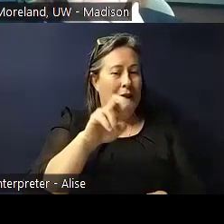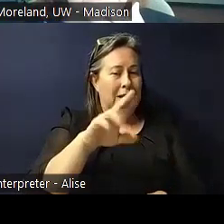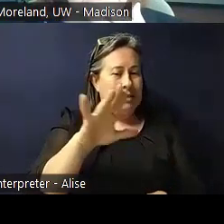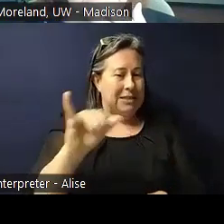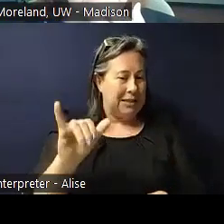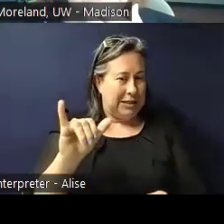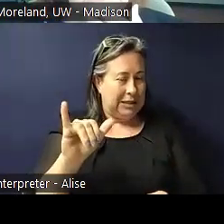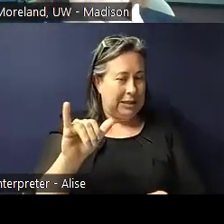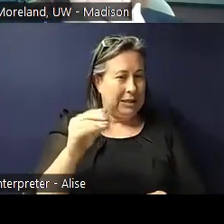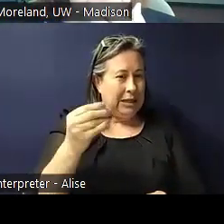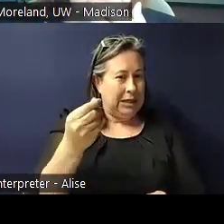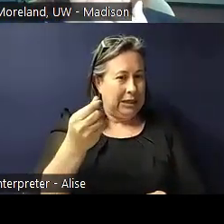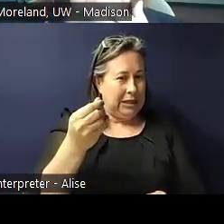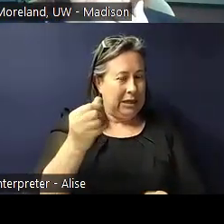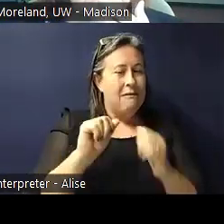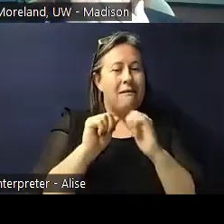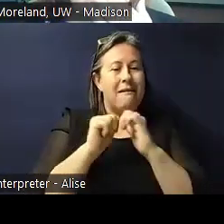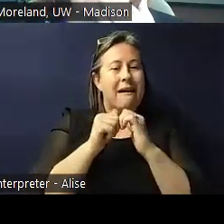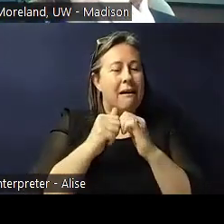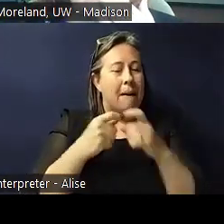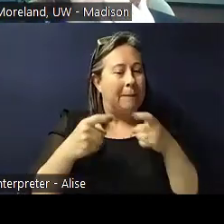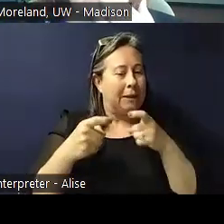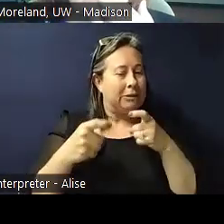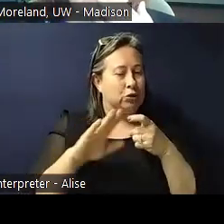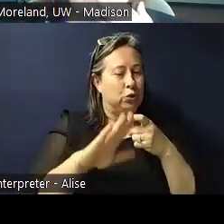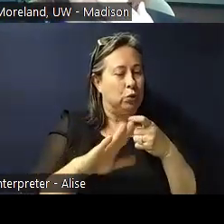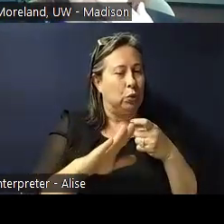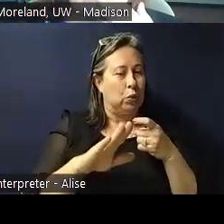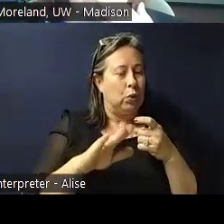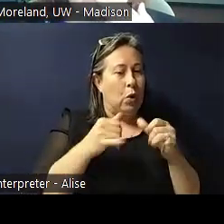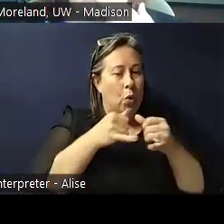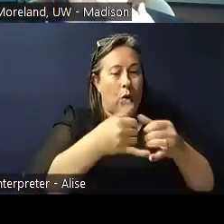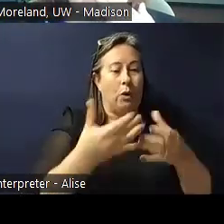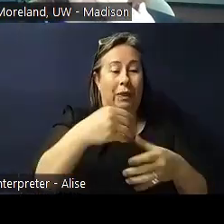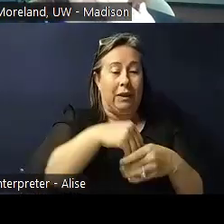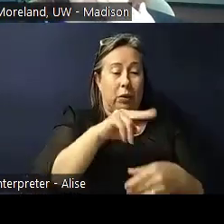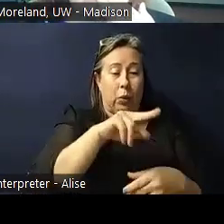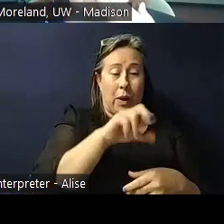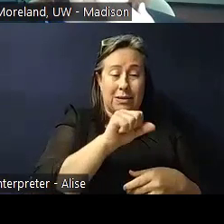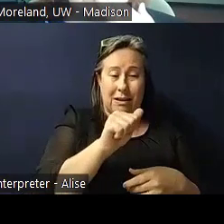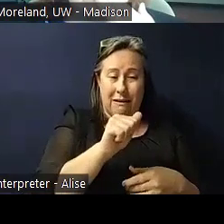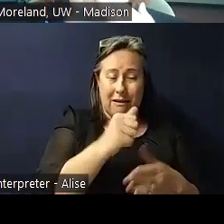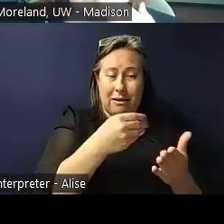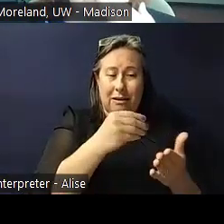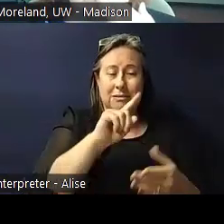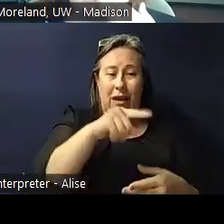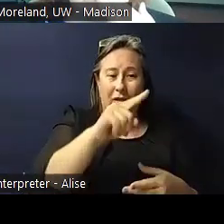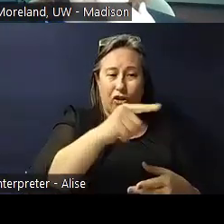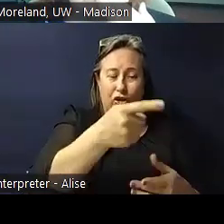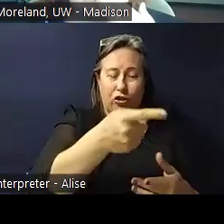and kind of how to manage if your award is in US dollars, and you're working in a foreign location.